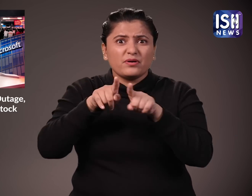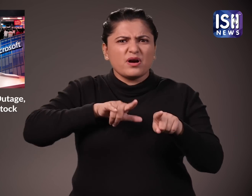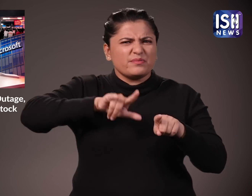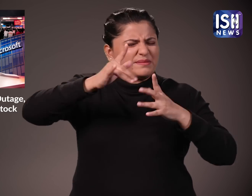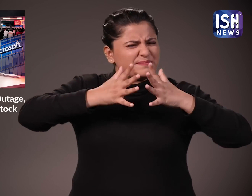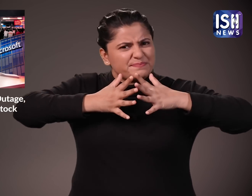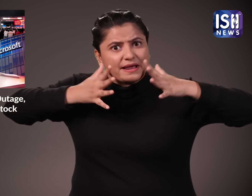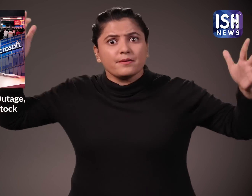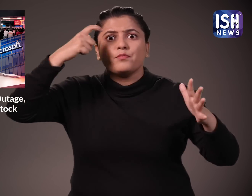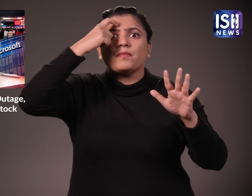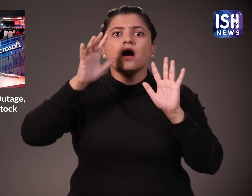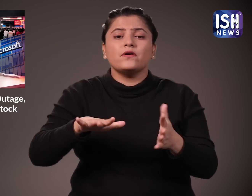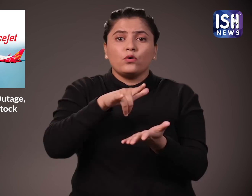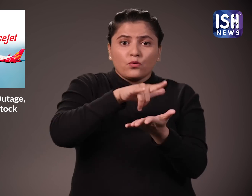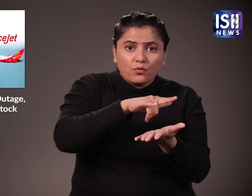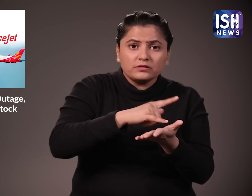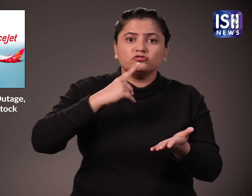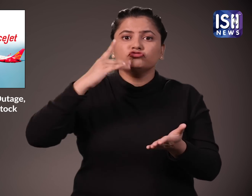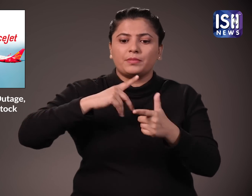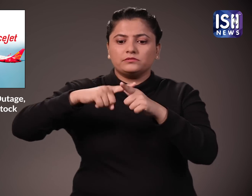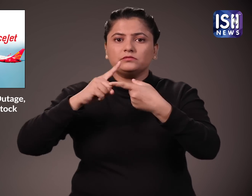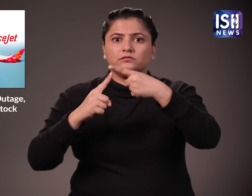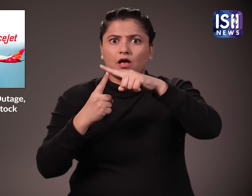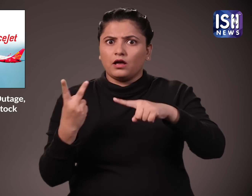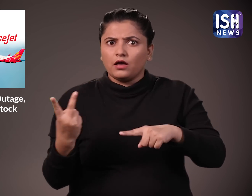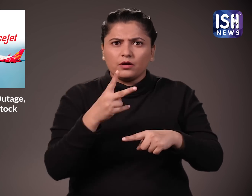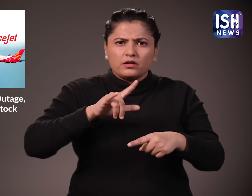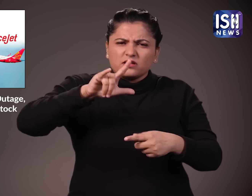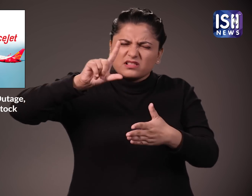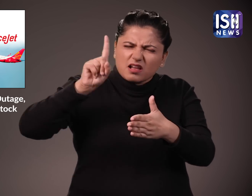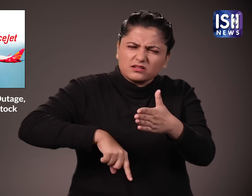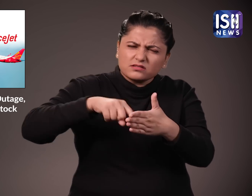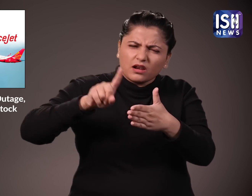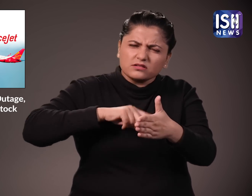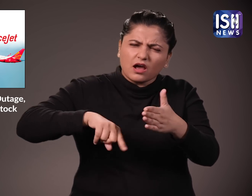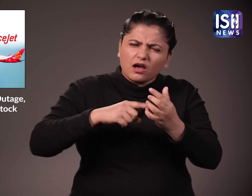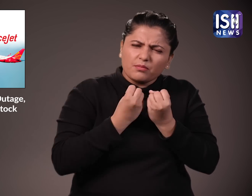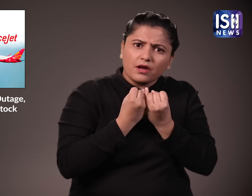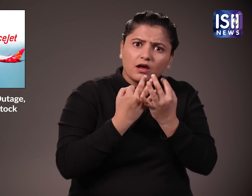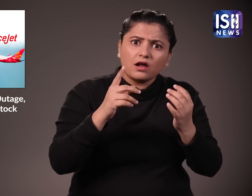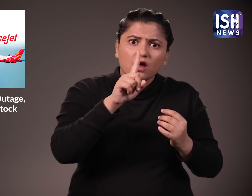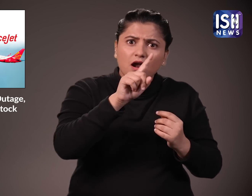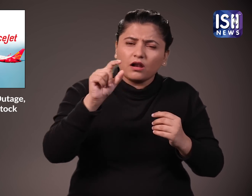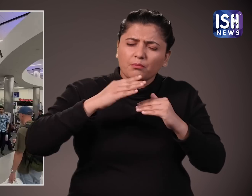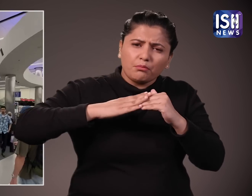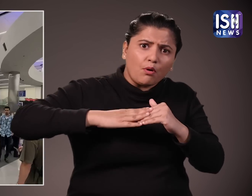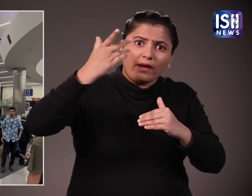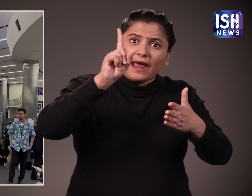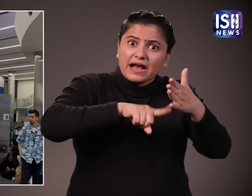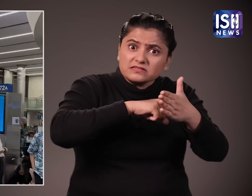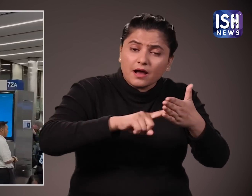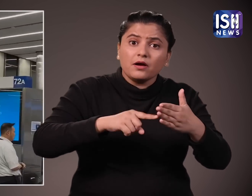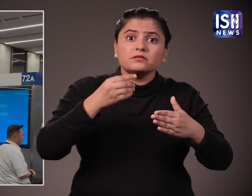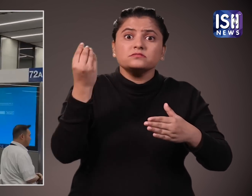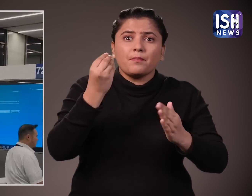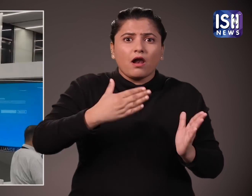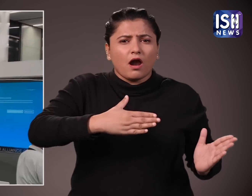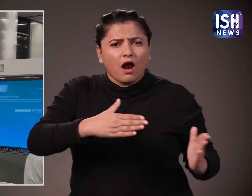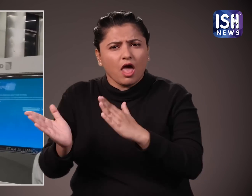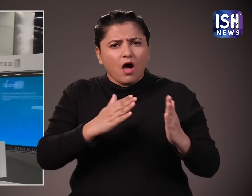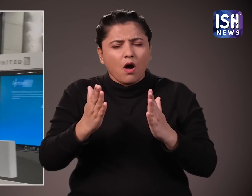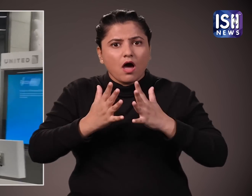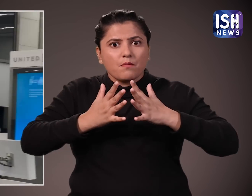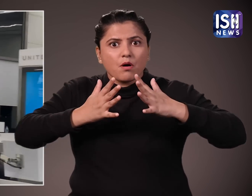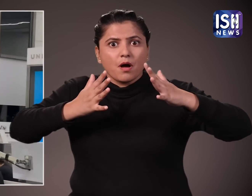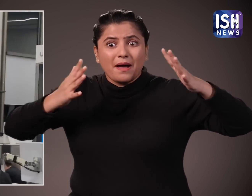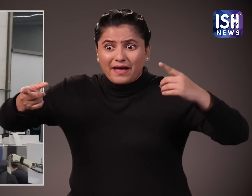India’s Indigo & SpiceJet experienced massive issues and hundreds of flights were cancelled & several others were delayed.